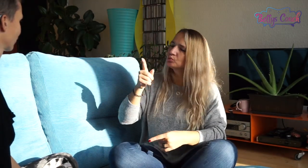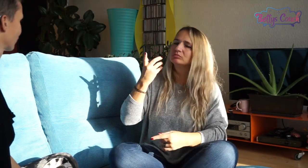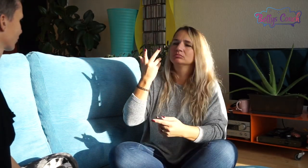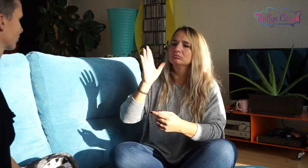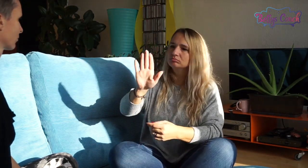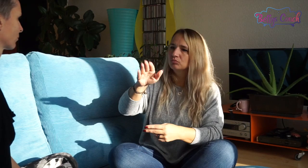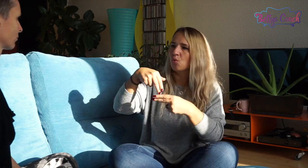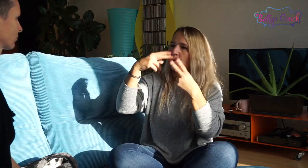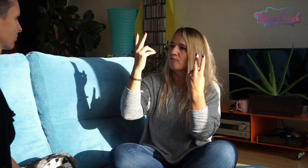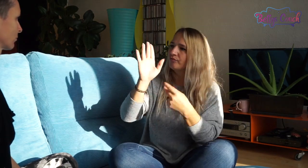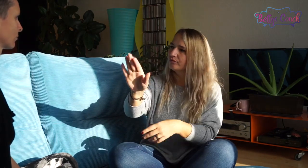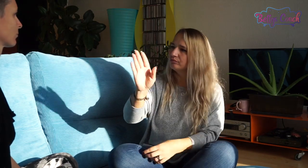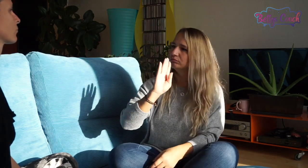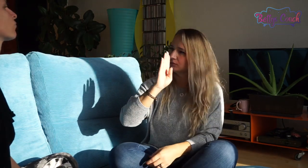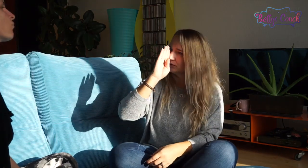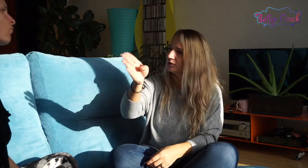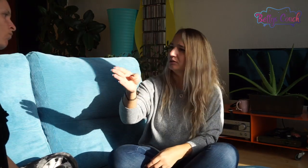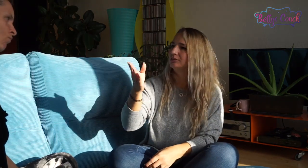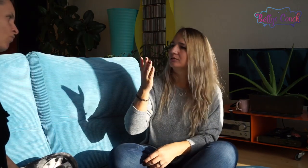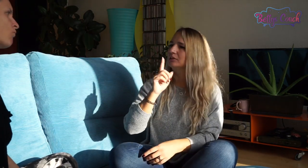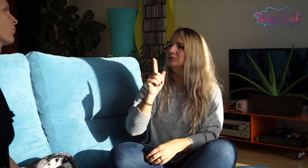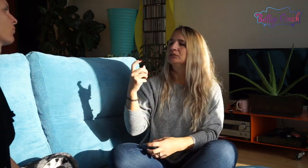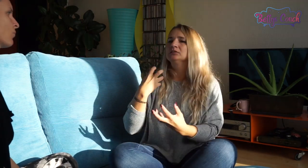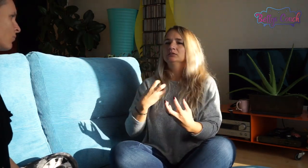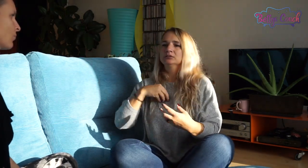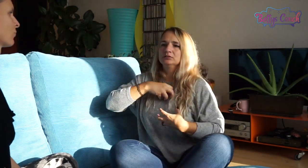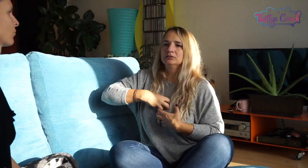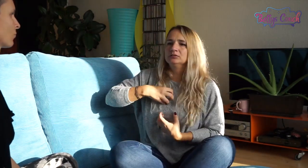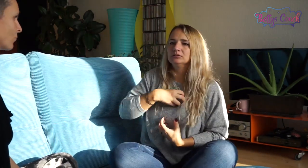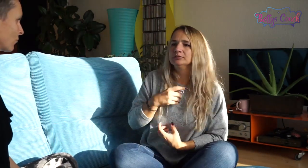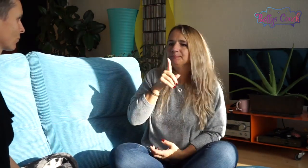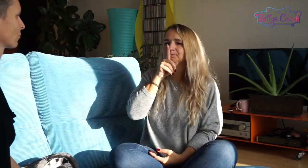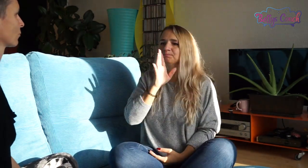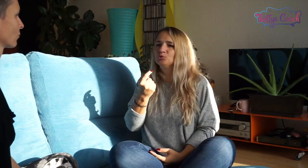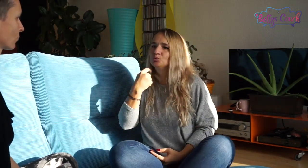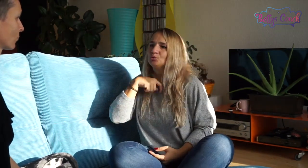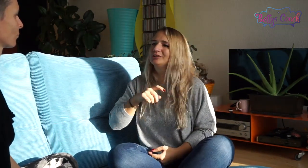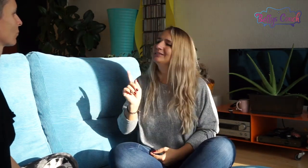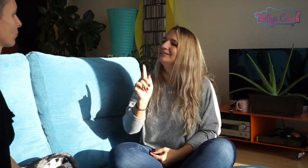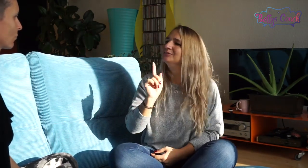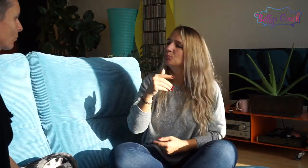And that I have to clarify it, e.g. to tell the person directly & openly and not keep swallowing it & stay upset.